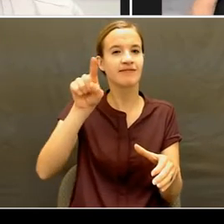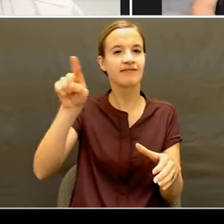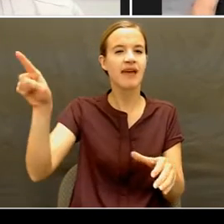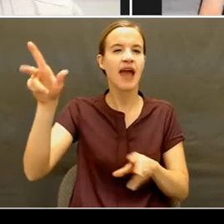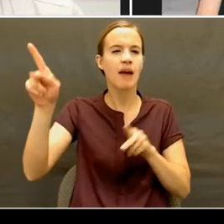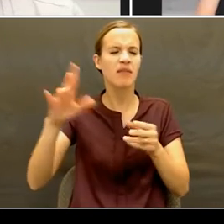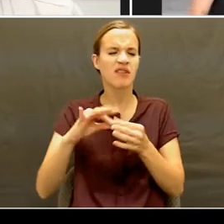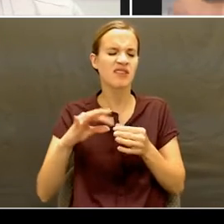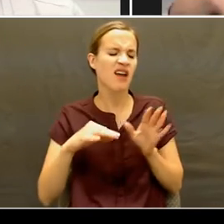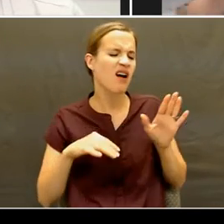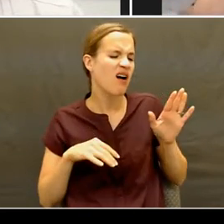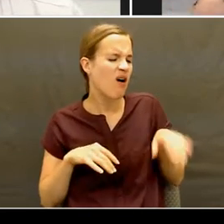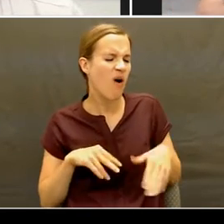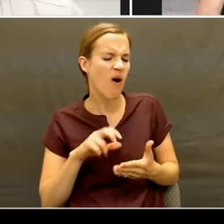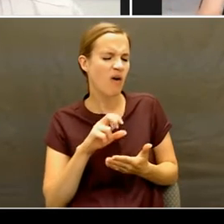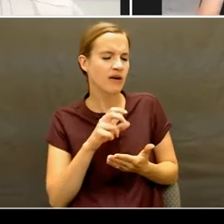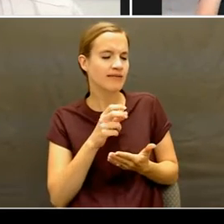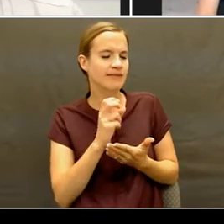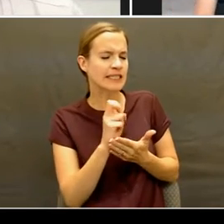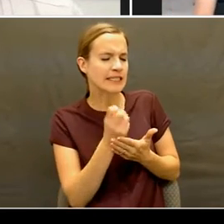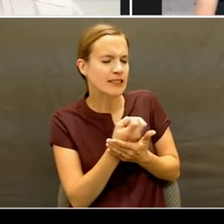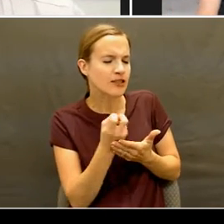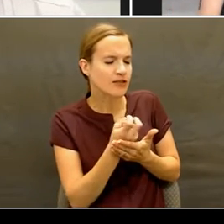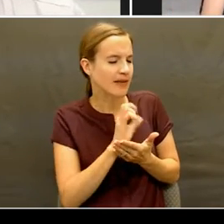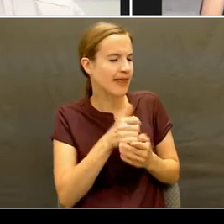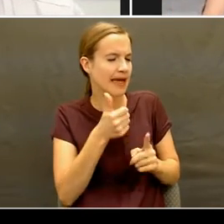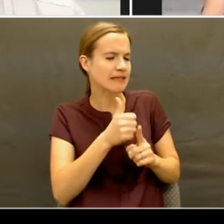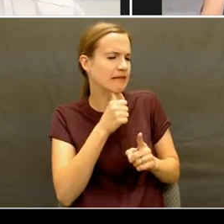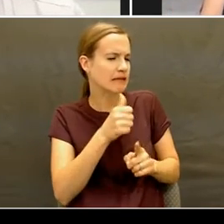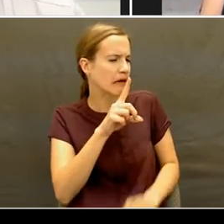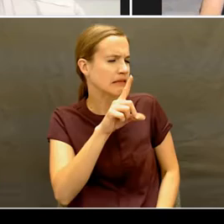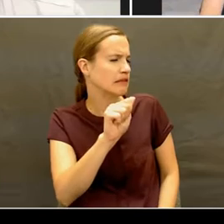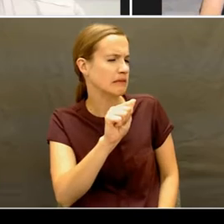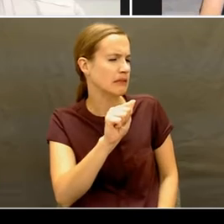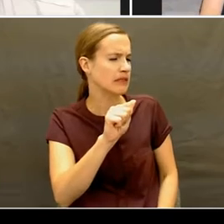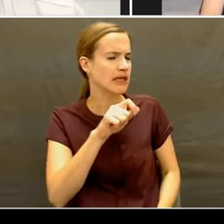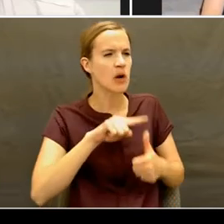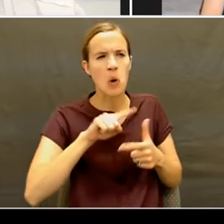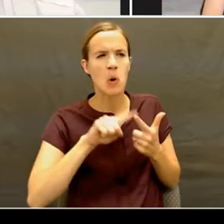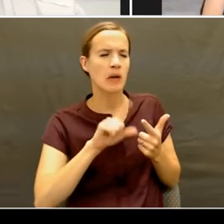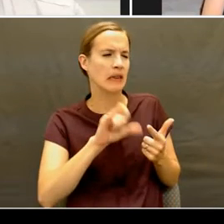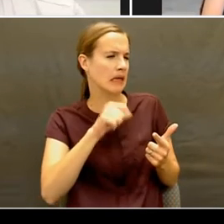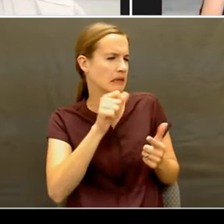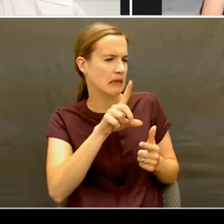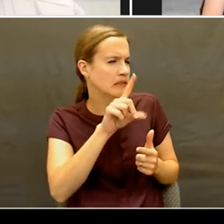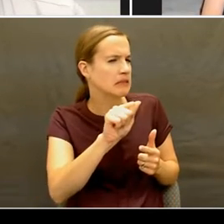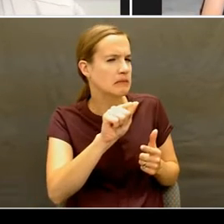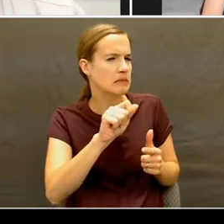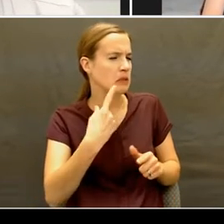disability or age, you know, we were not going to take care of that. We, we held fast, we held fast